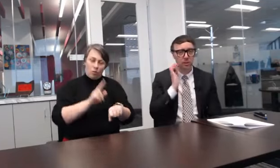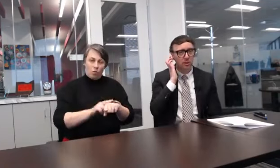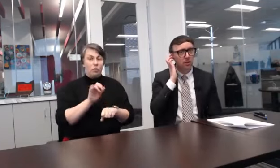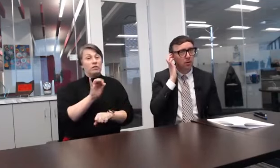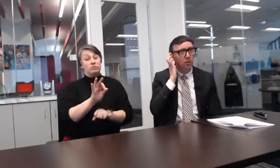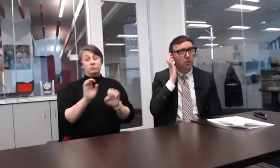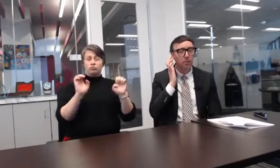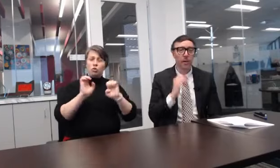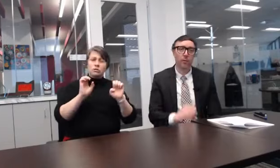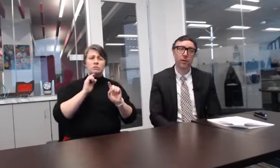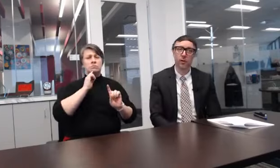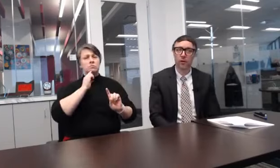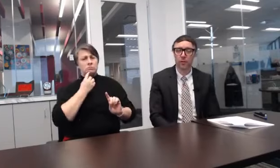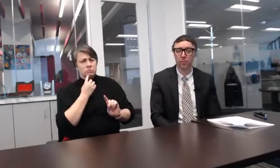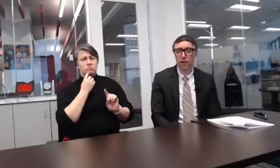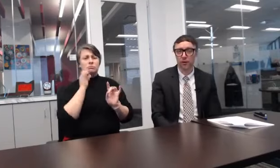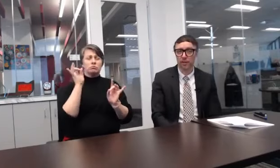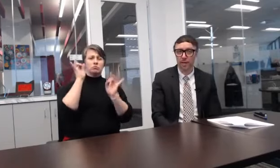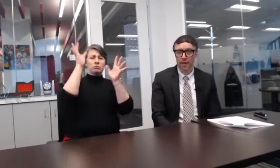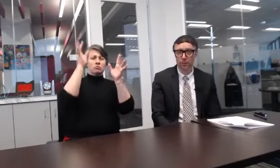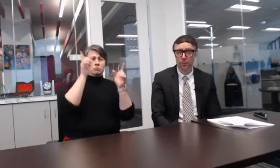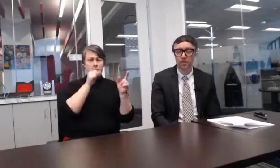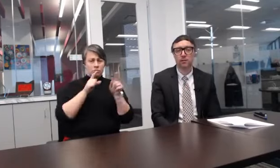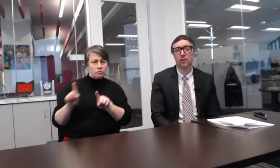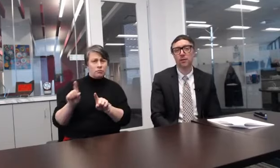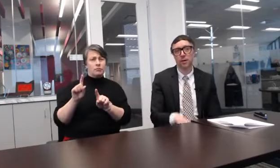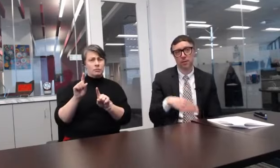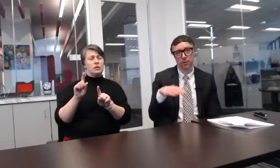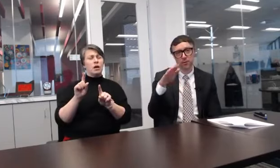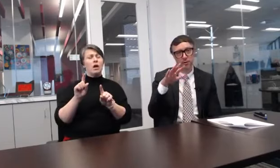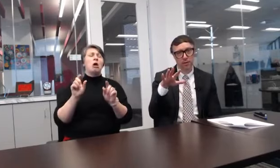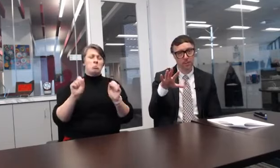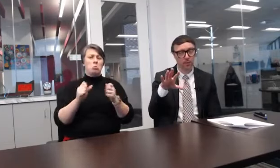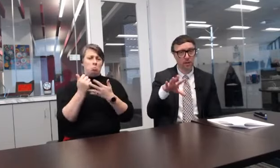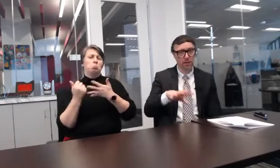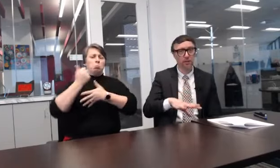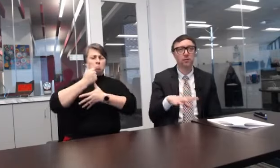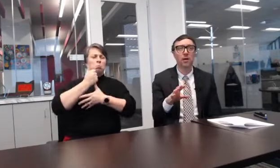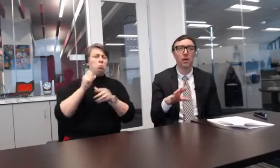or met one of the other priority categories, they could move to the top of the waiting list.